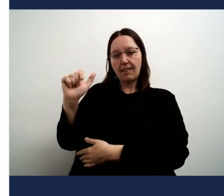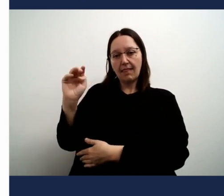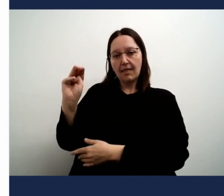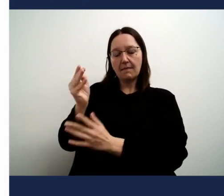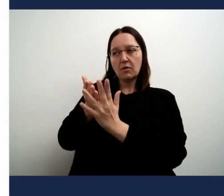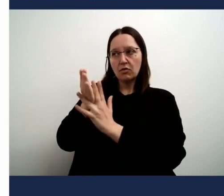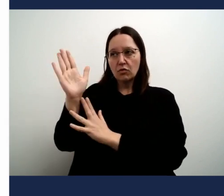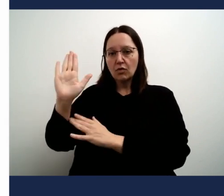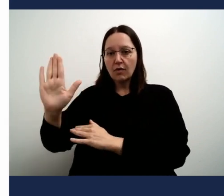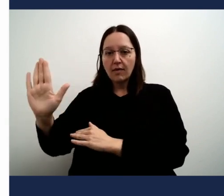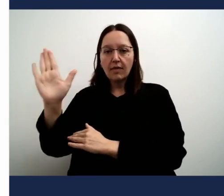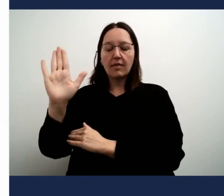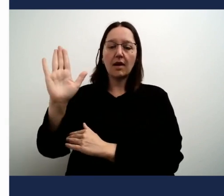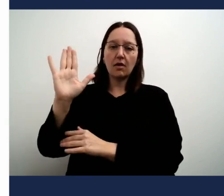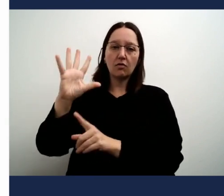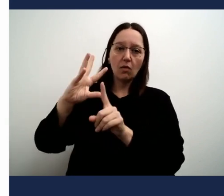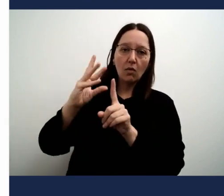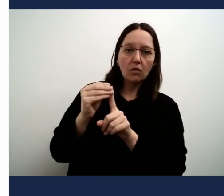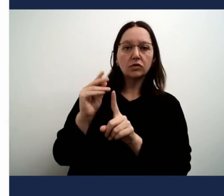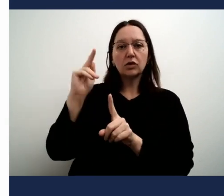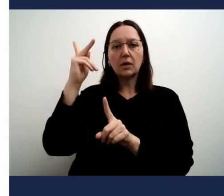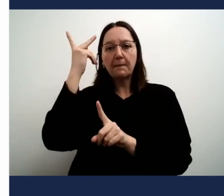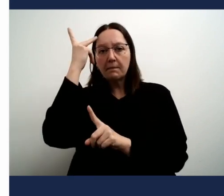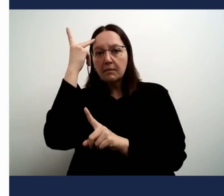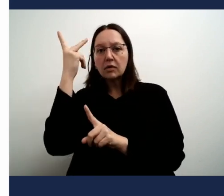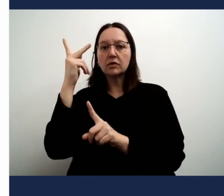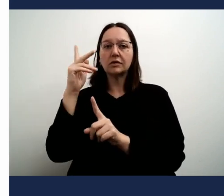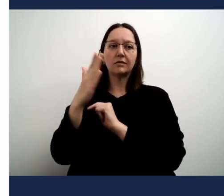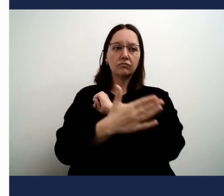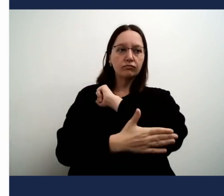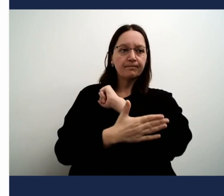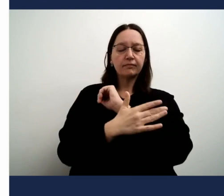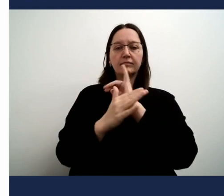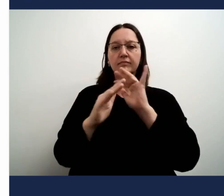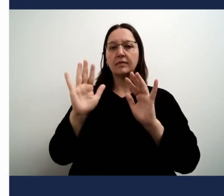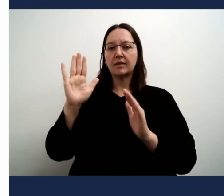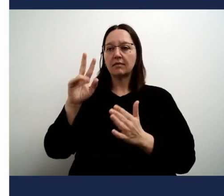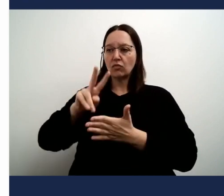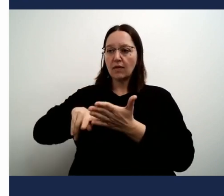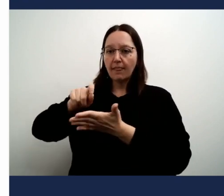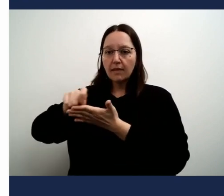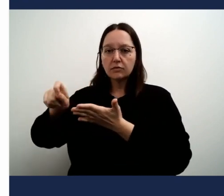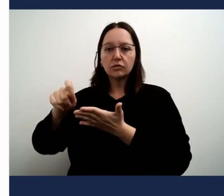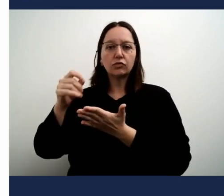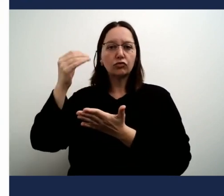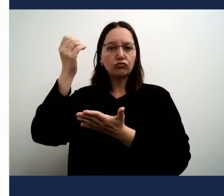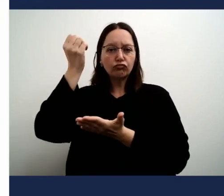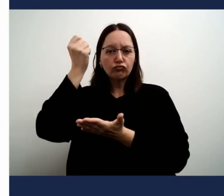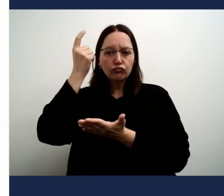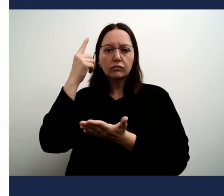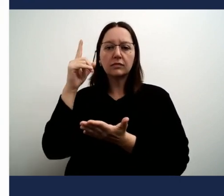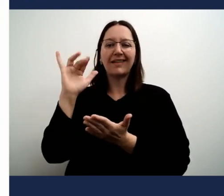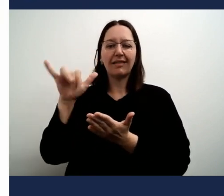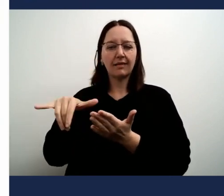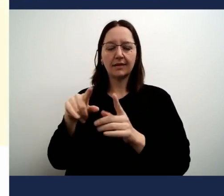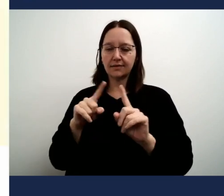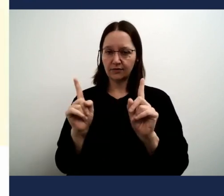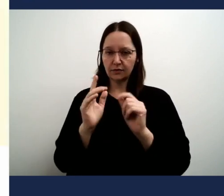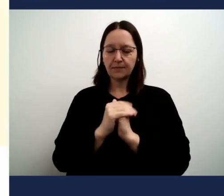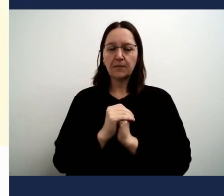Maha. Maha: Thank you so much, Becky, for that wonderful introduction. And good morning,